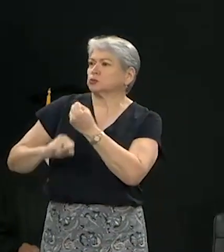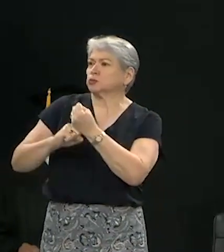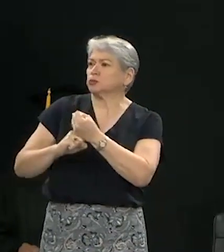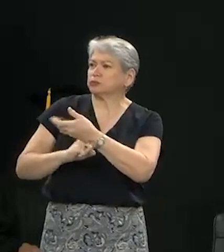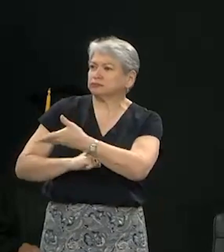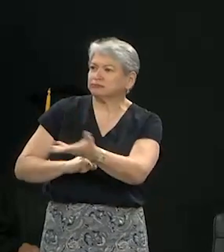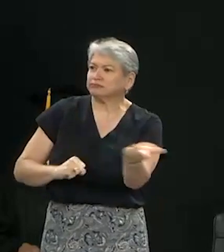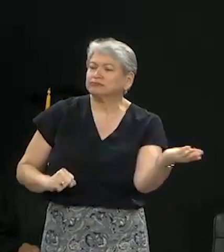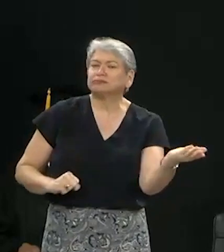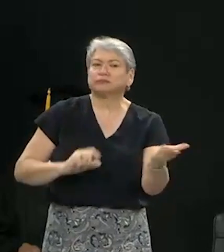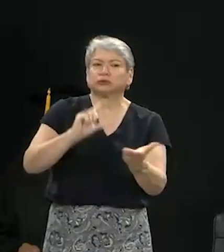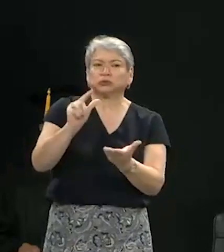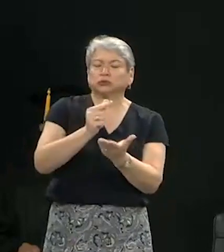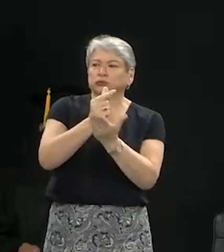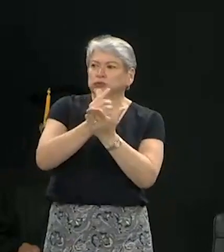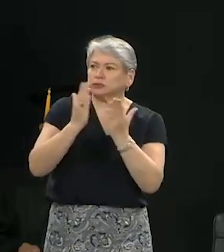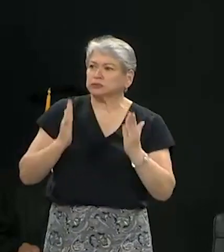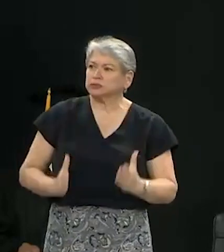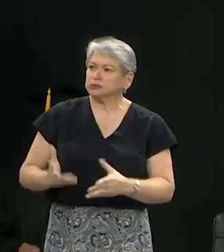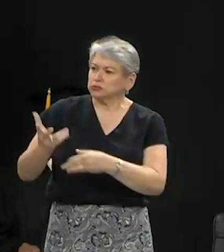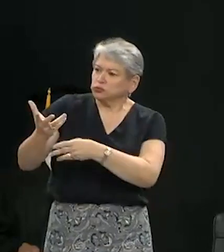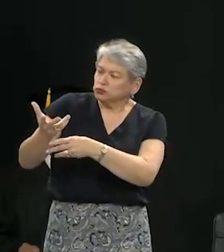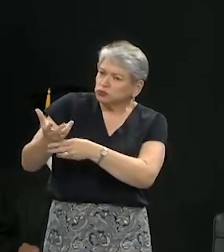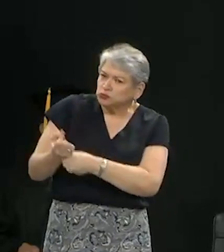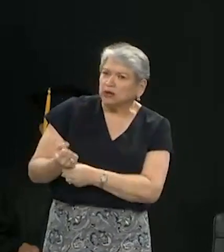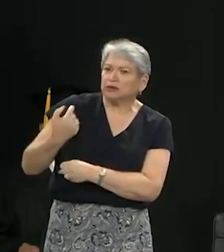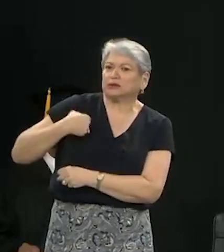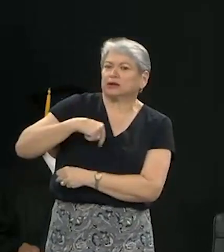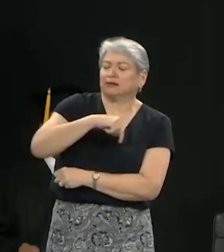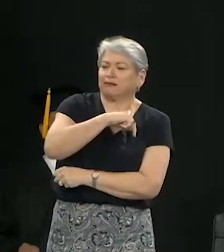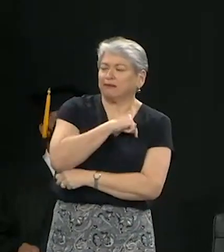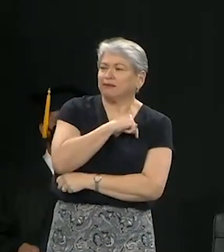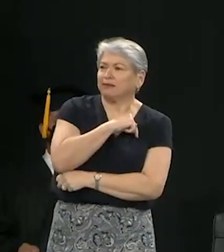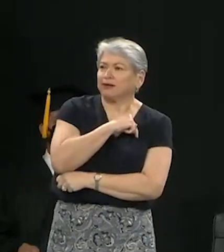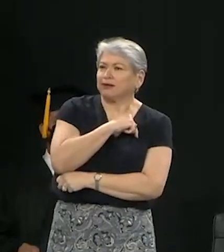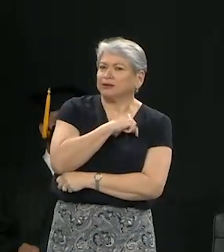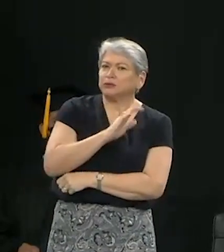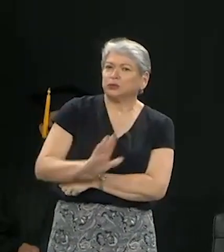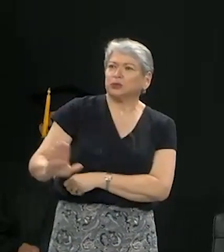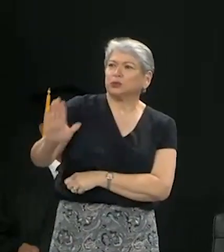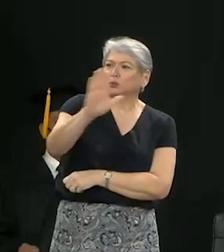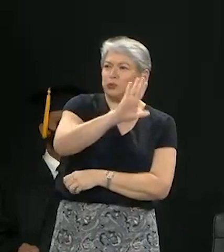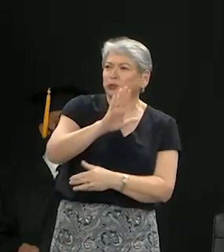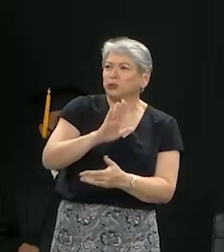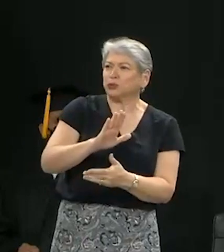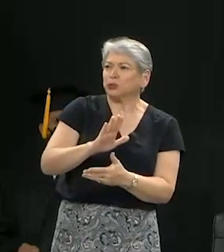for entrusting the education of your loved ones to The University of Southern Mississippi.